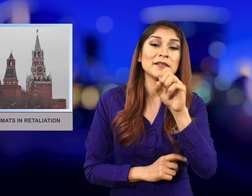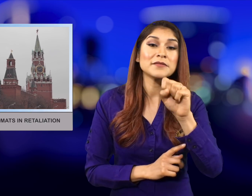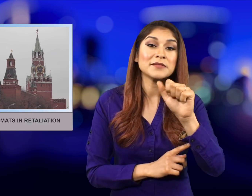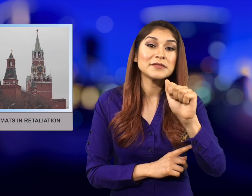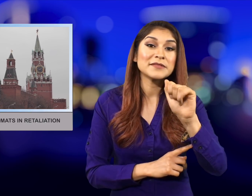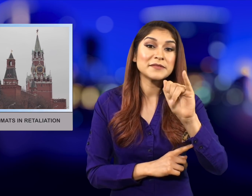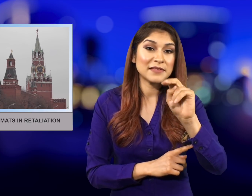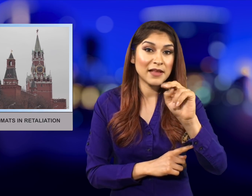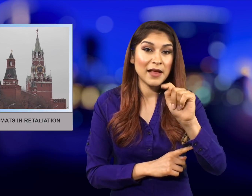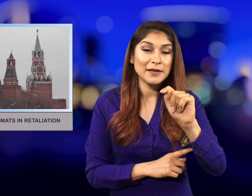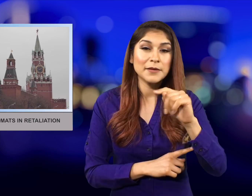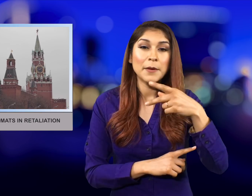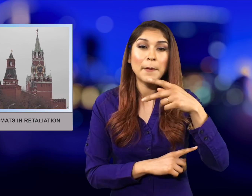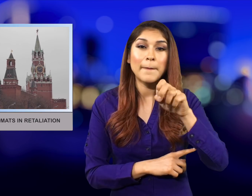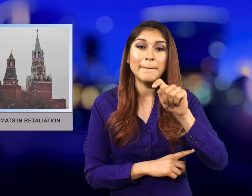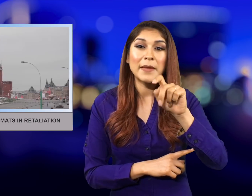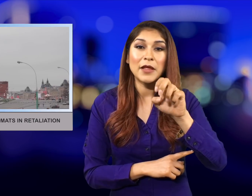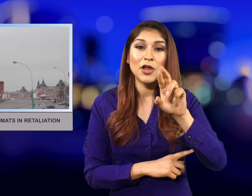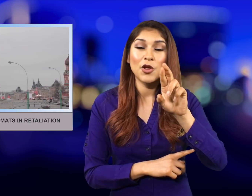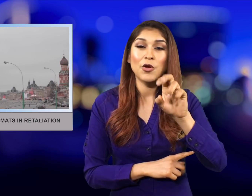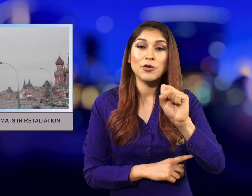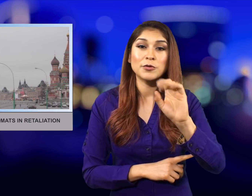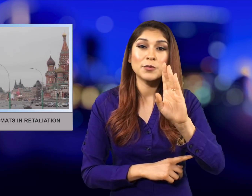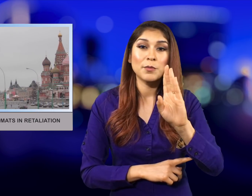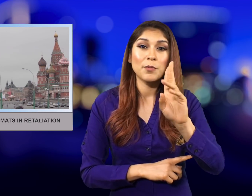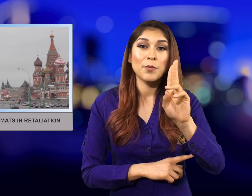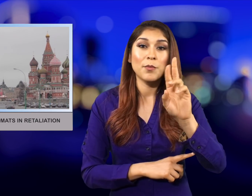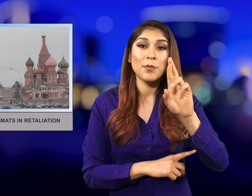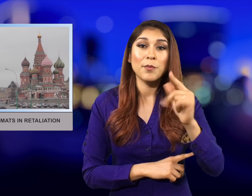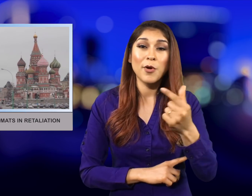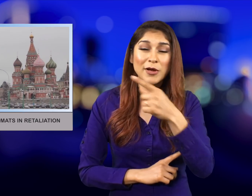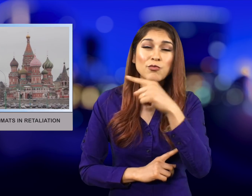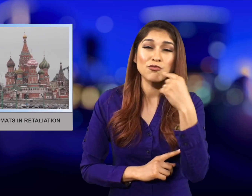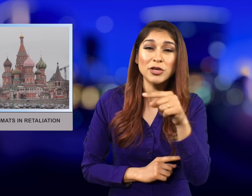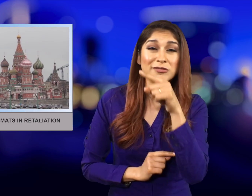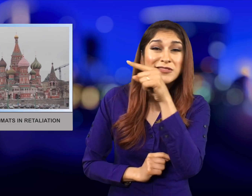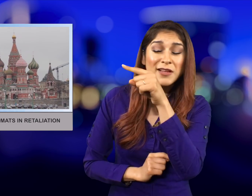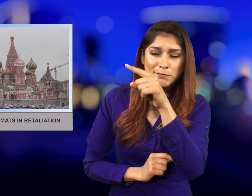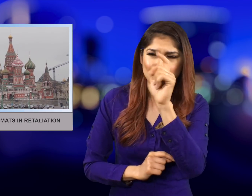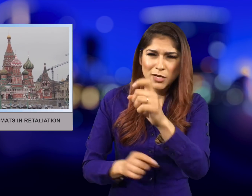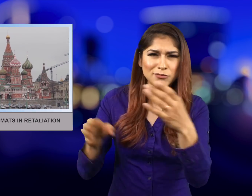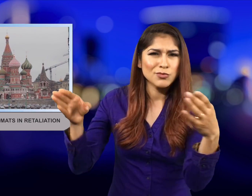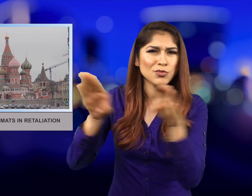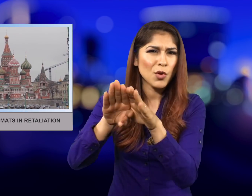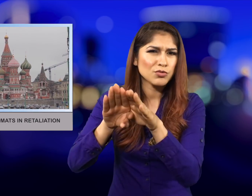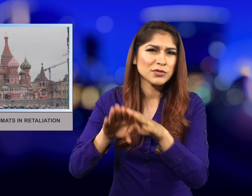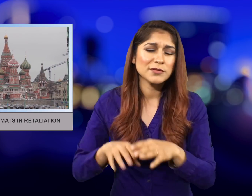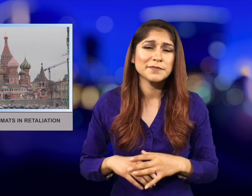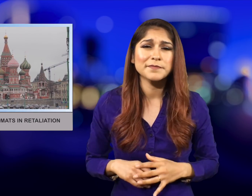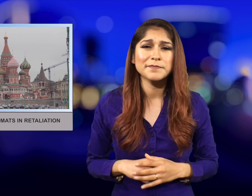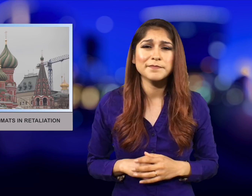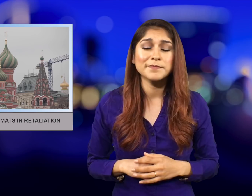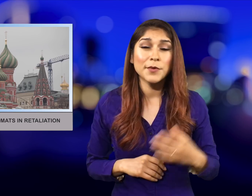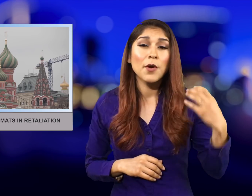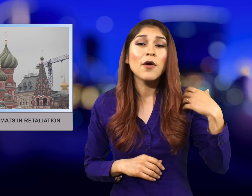consulate in St. Petersburg.